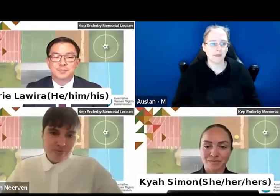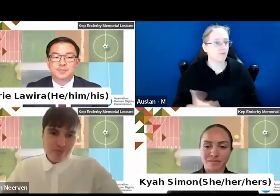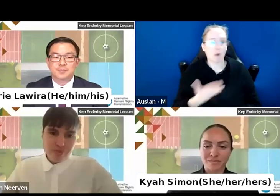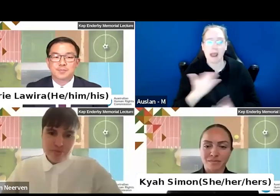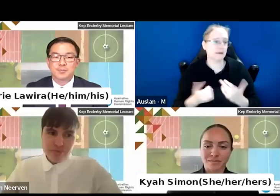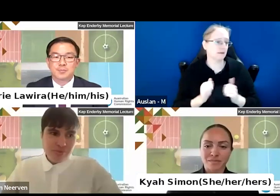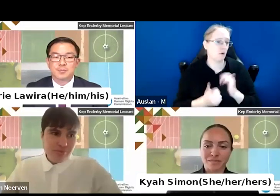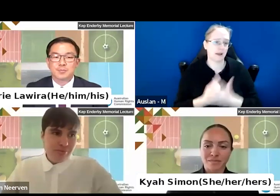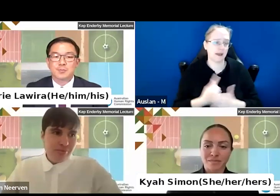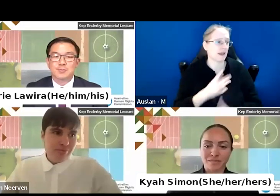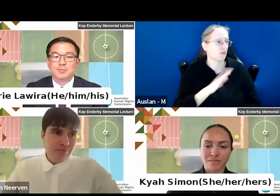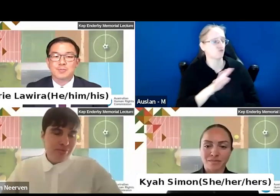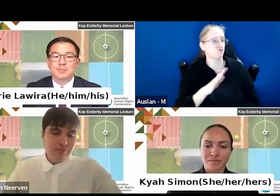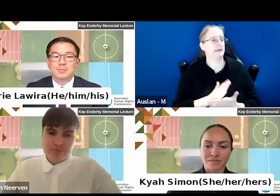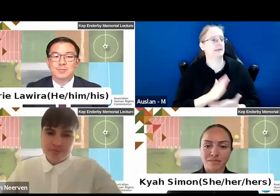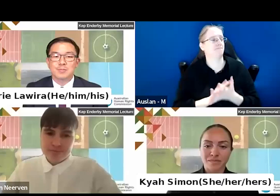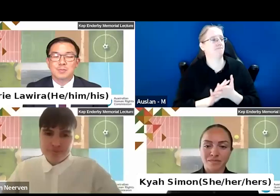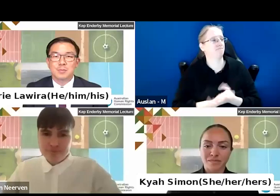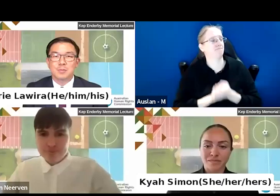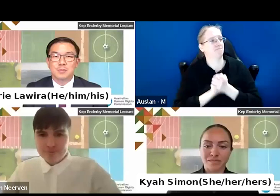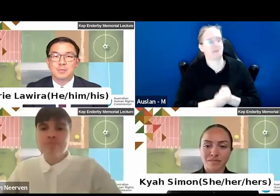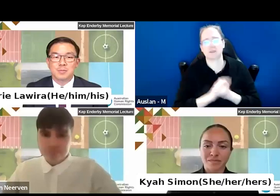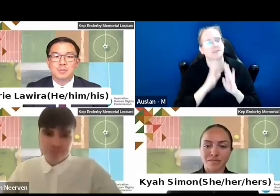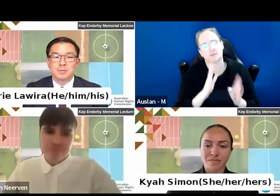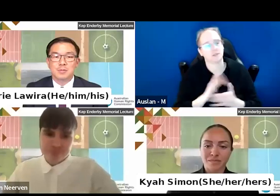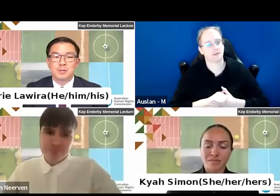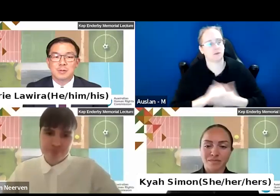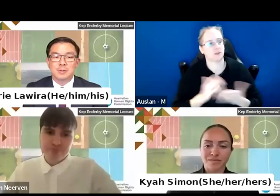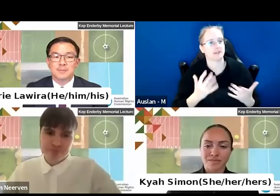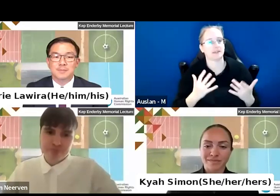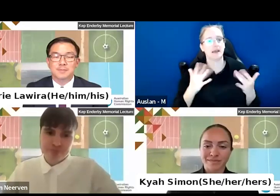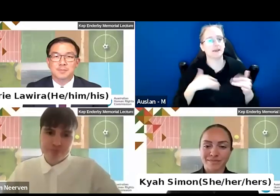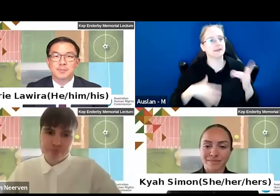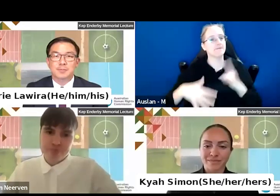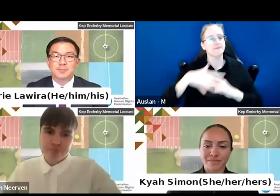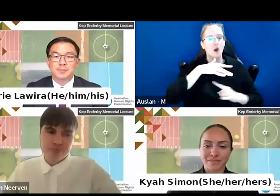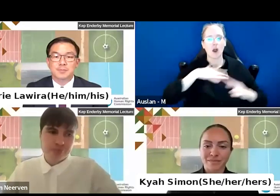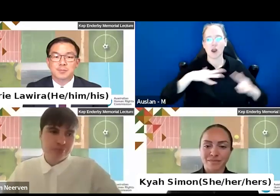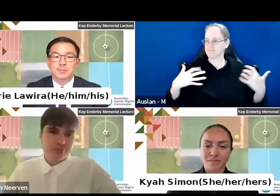It was just sort of so it was brilliant. It was just this atmosphere that was created and it brought people together